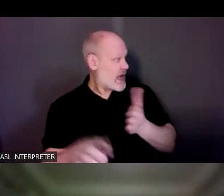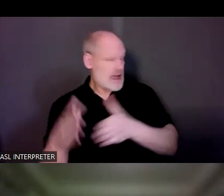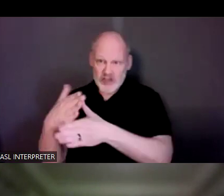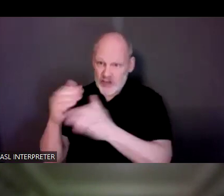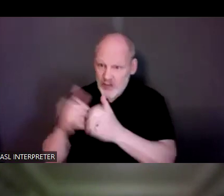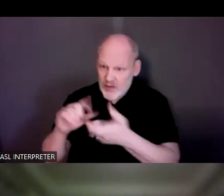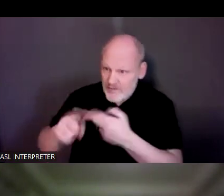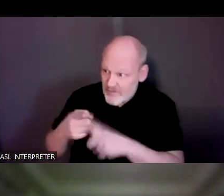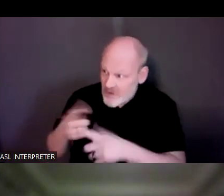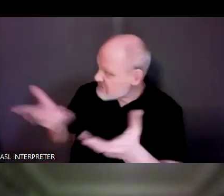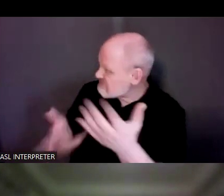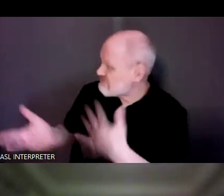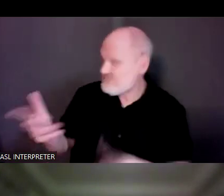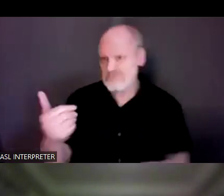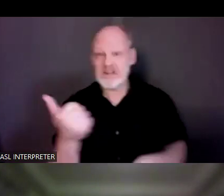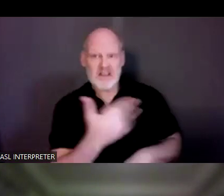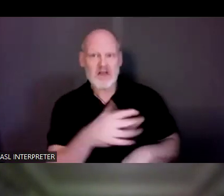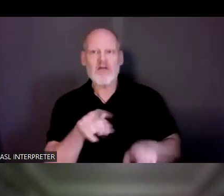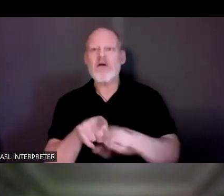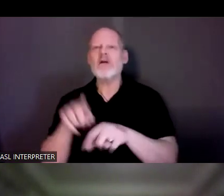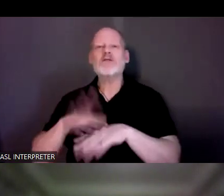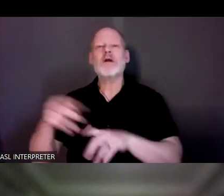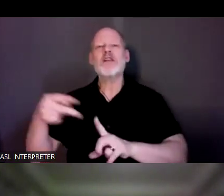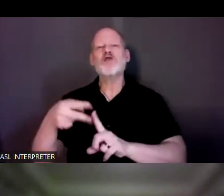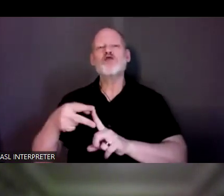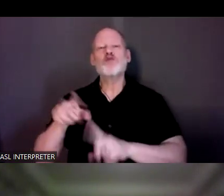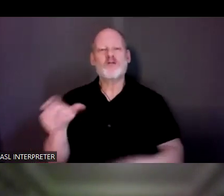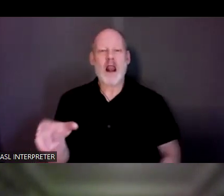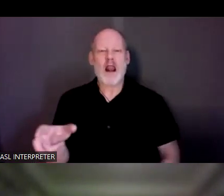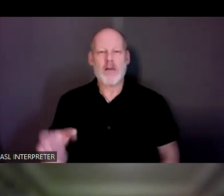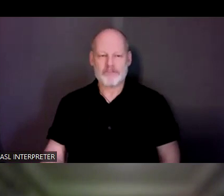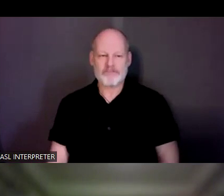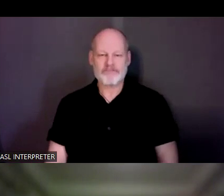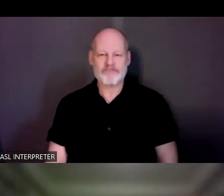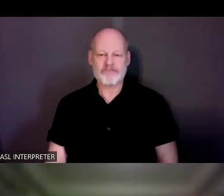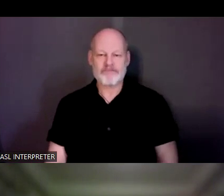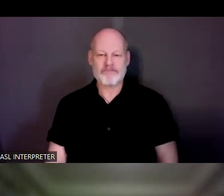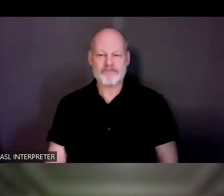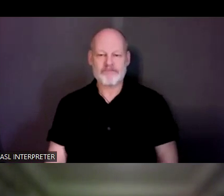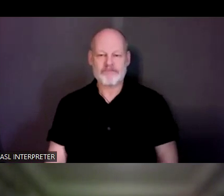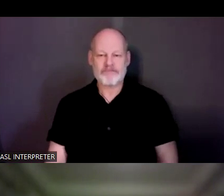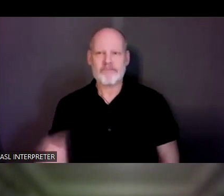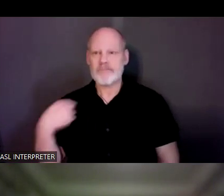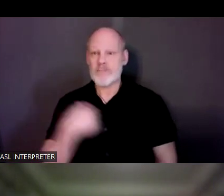it'll be there it'll also be on our YouTube channel um we would love to get your thoughts